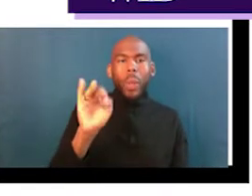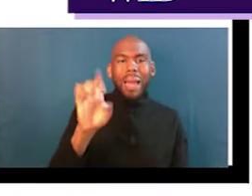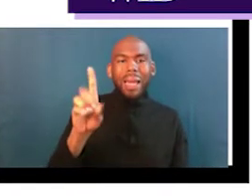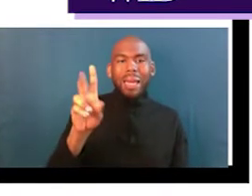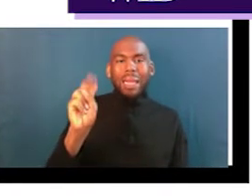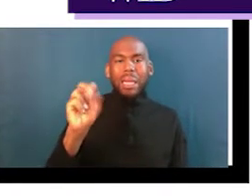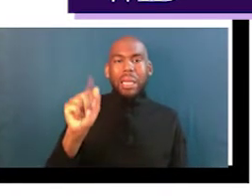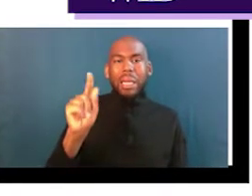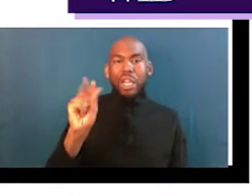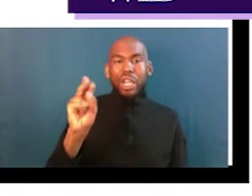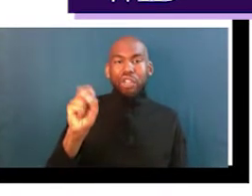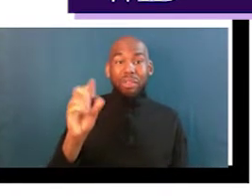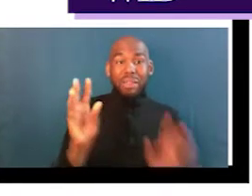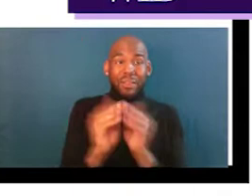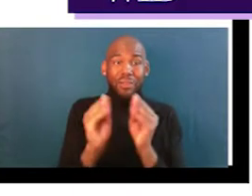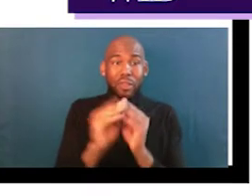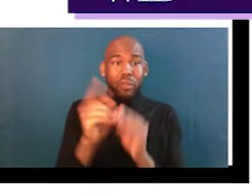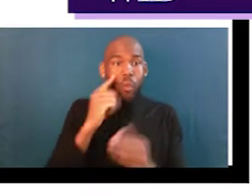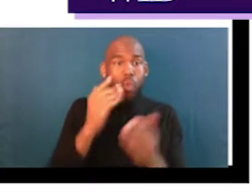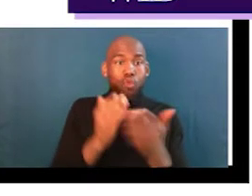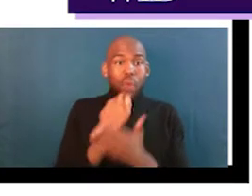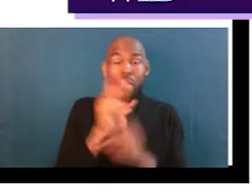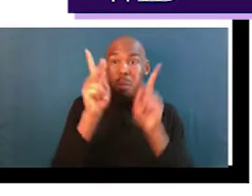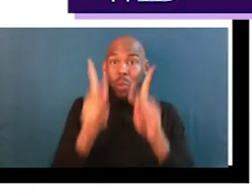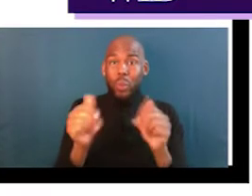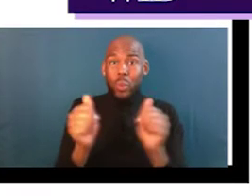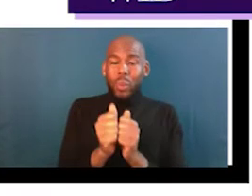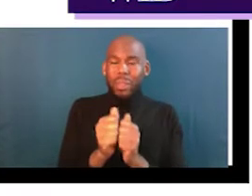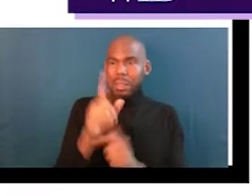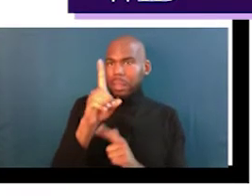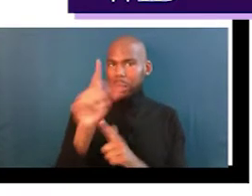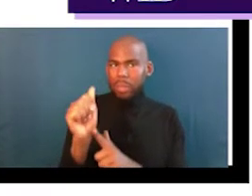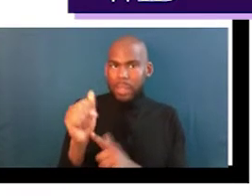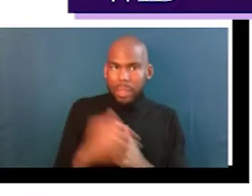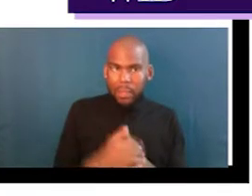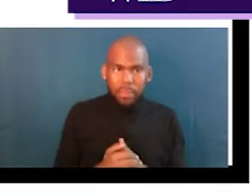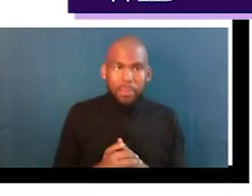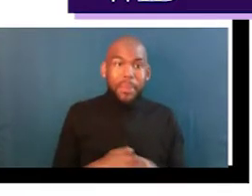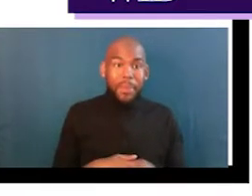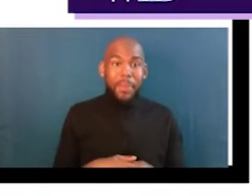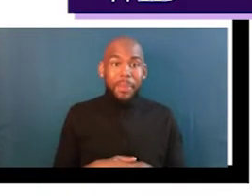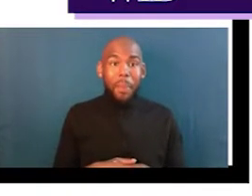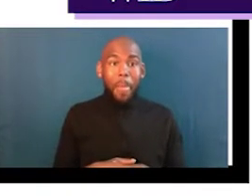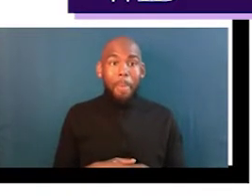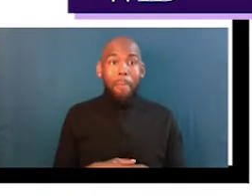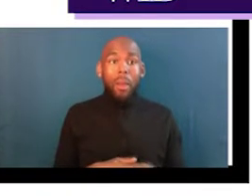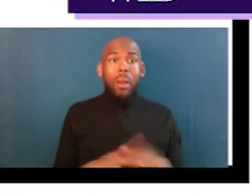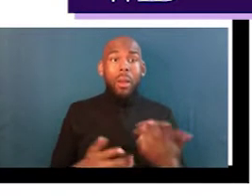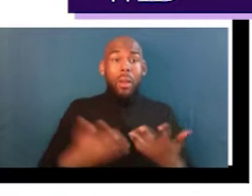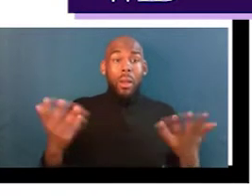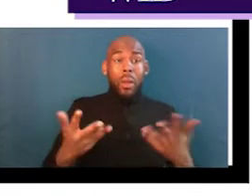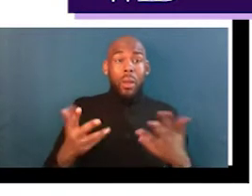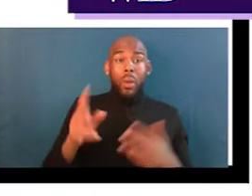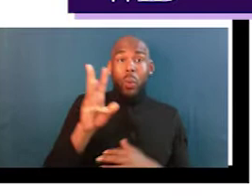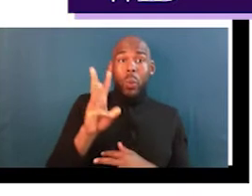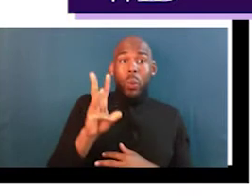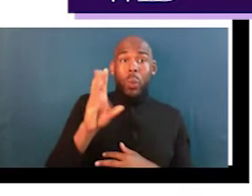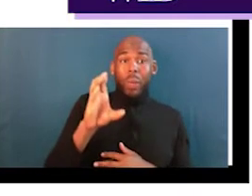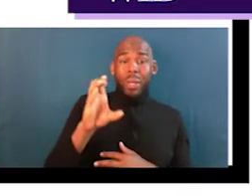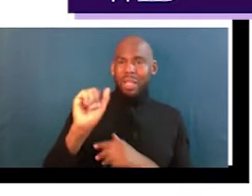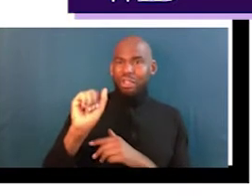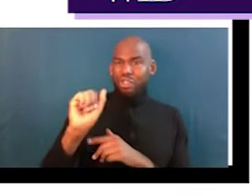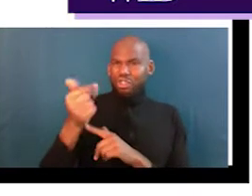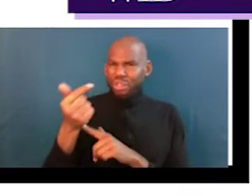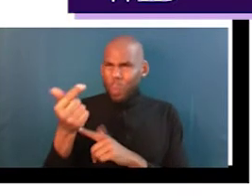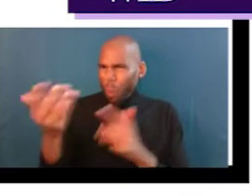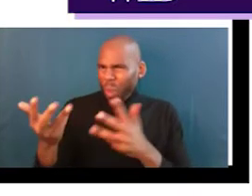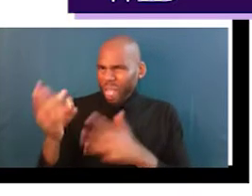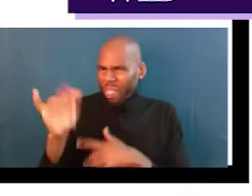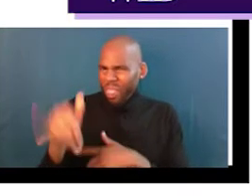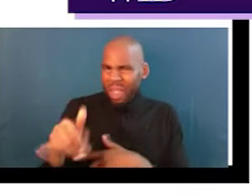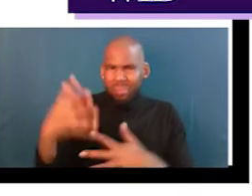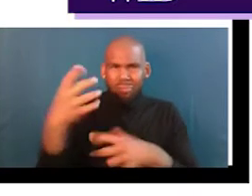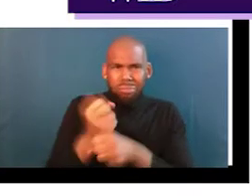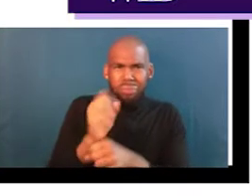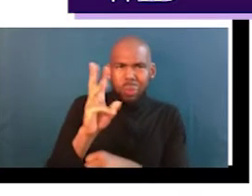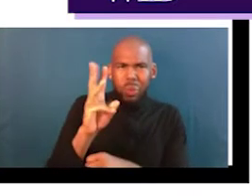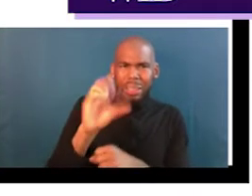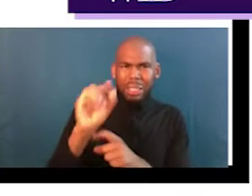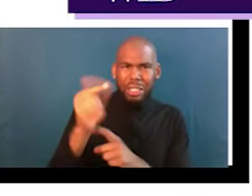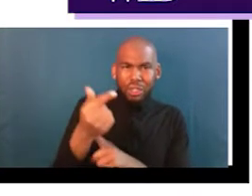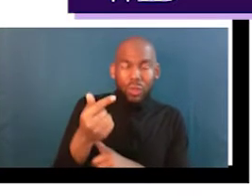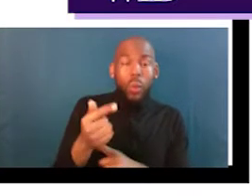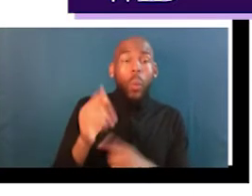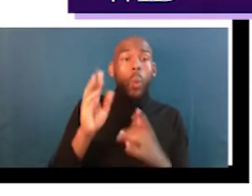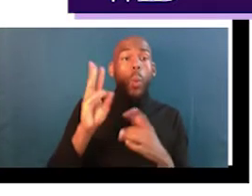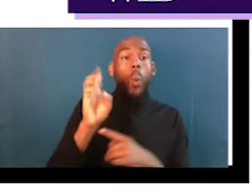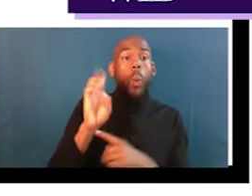with Disabilities, or the UN CRPD. What is WCAG or W C A G? The Web Content Accessibility